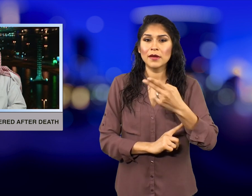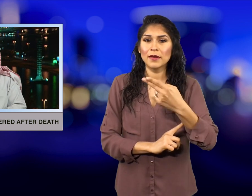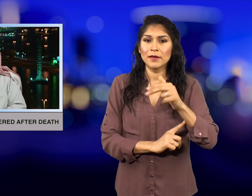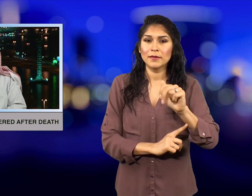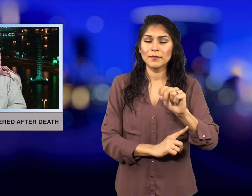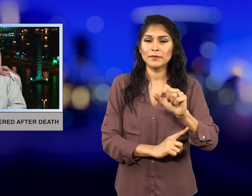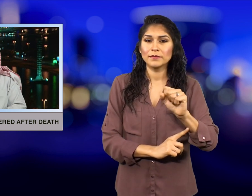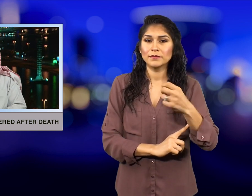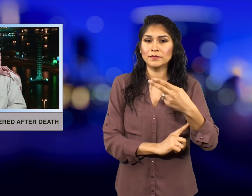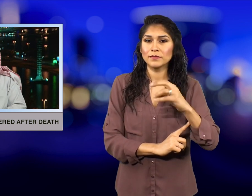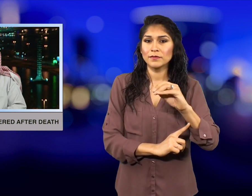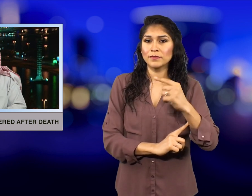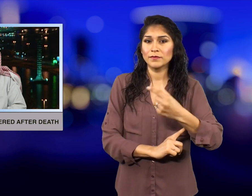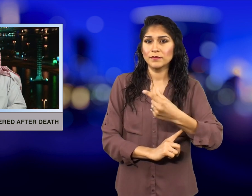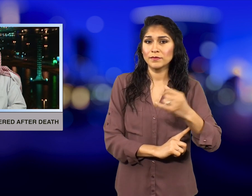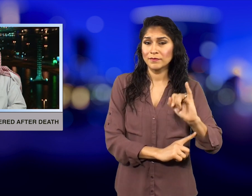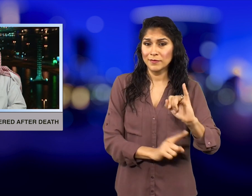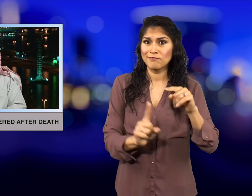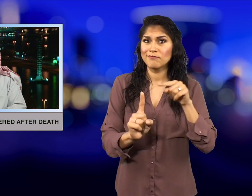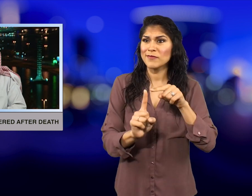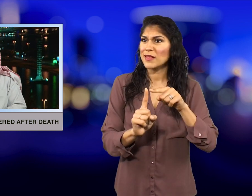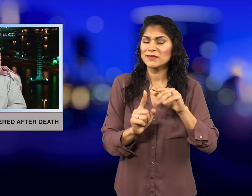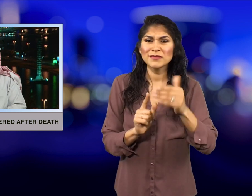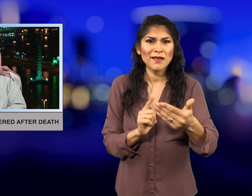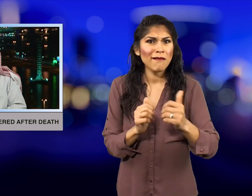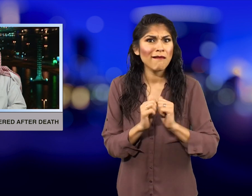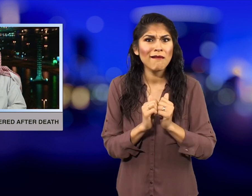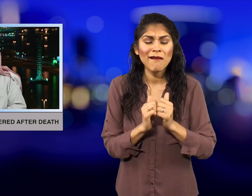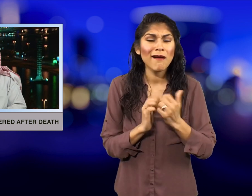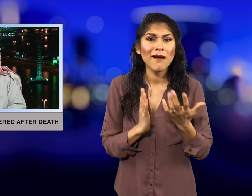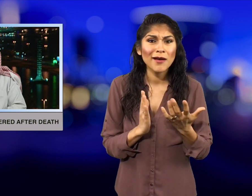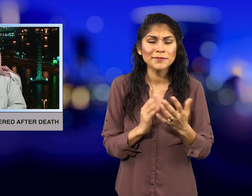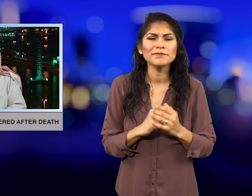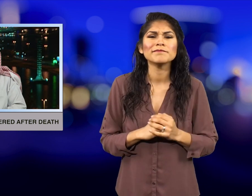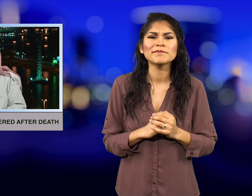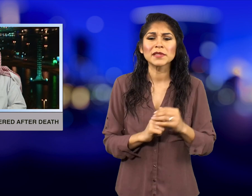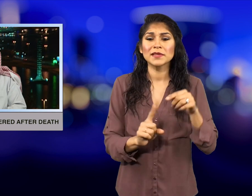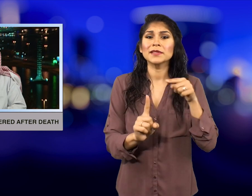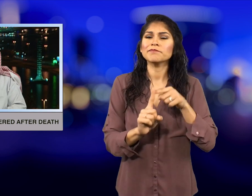Khashoggi died.